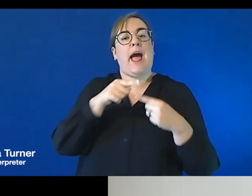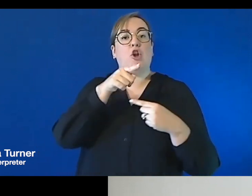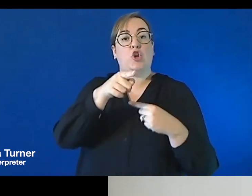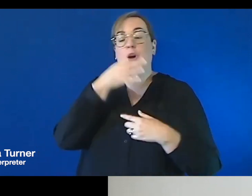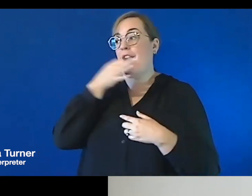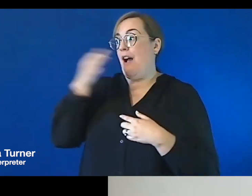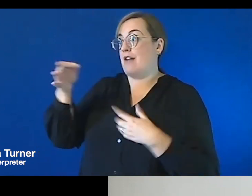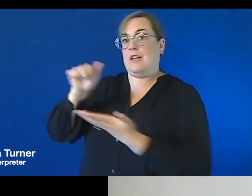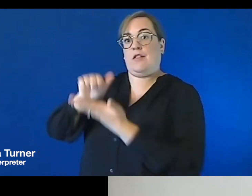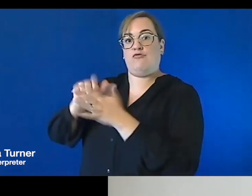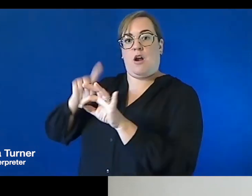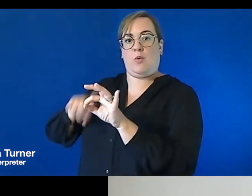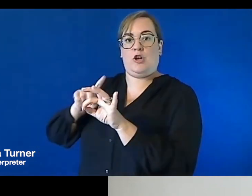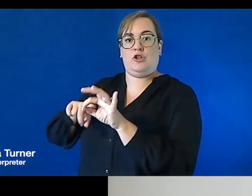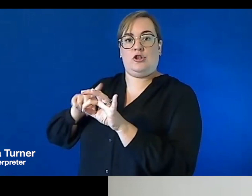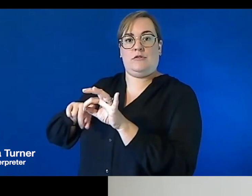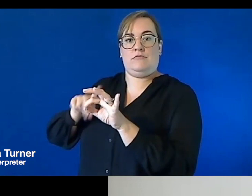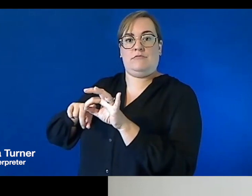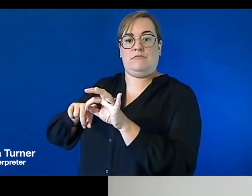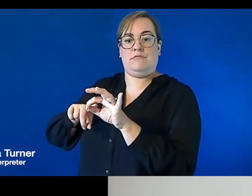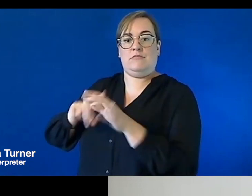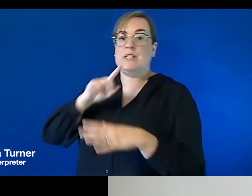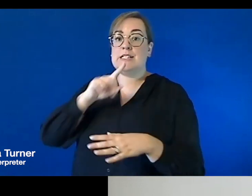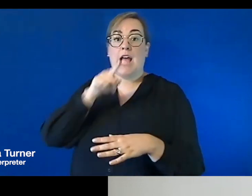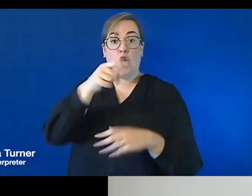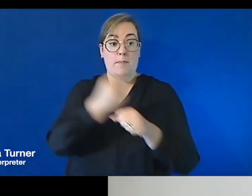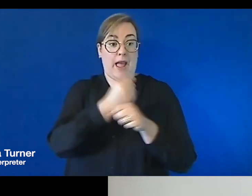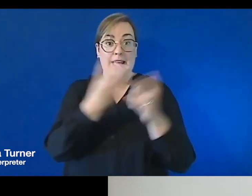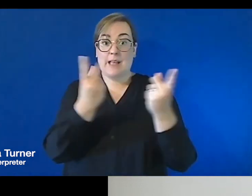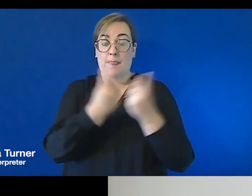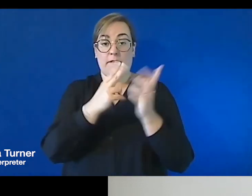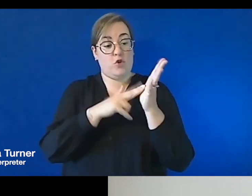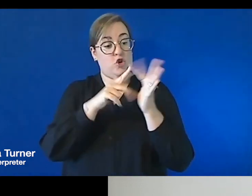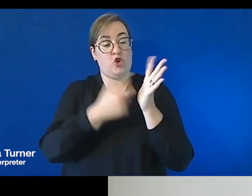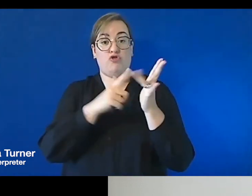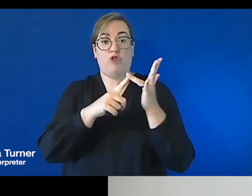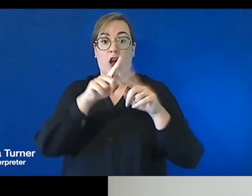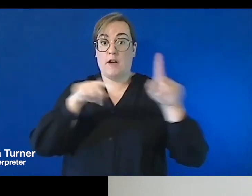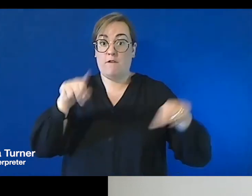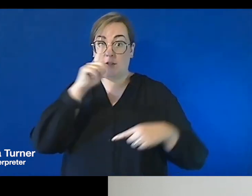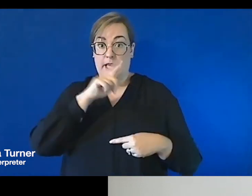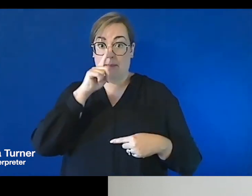created products for neurodiverse people it's good to have a neurodiverse people in your team who